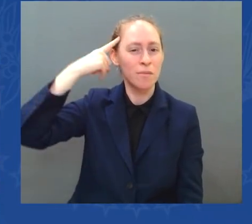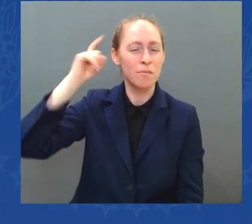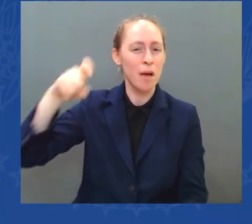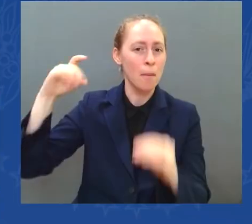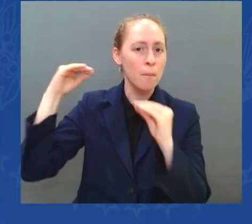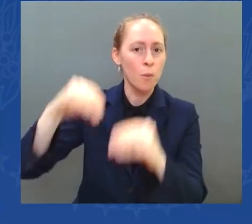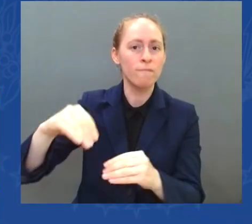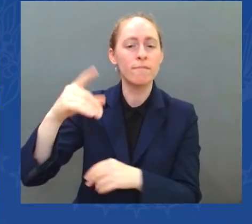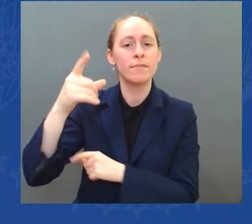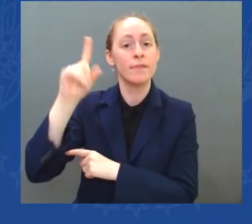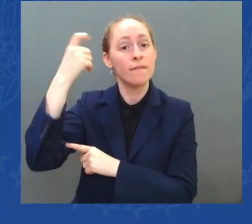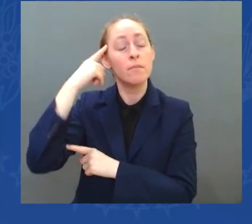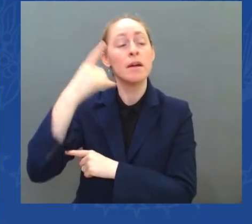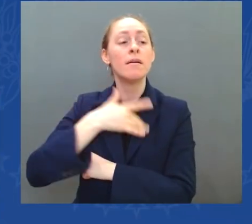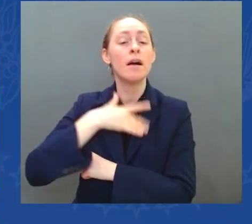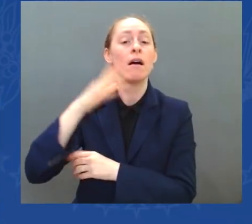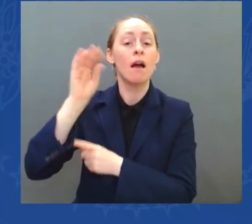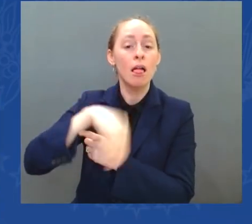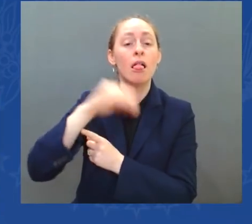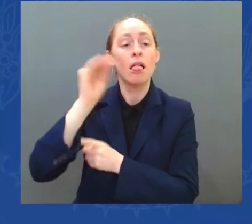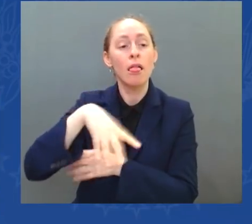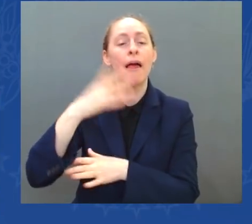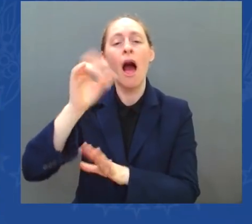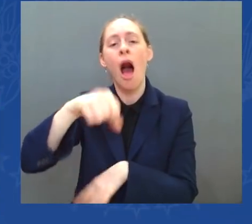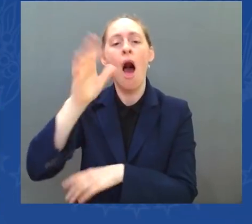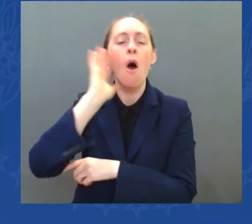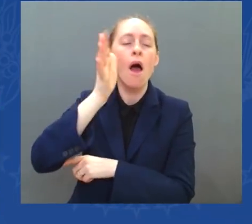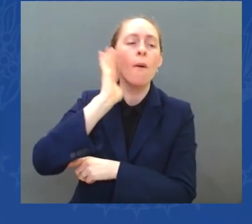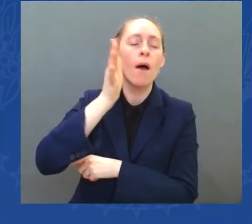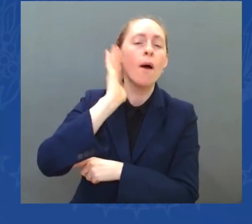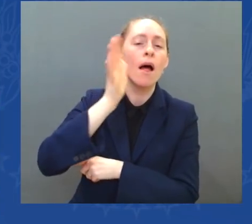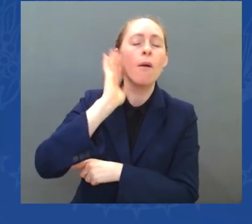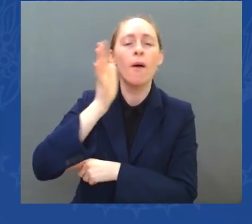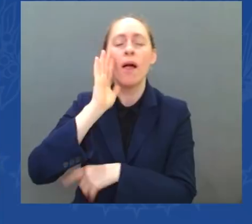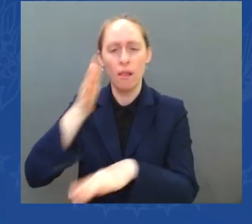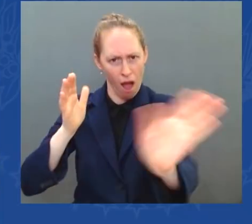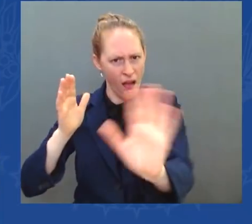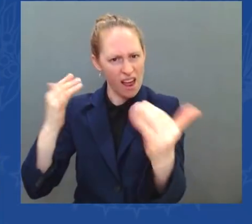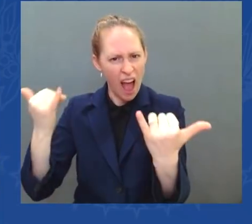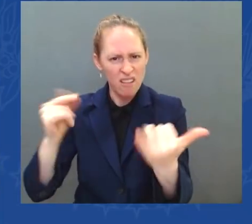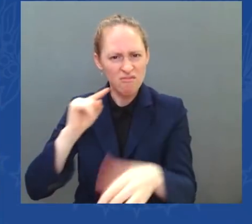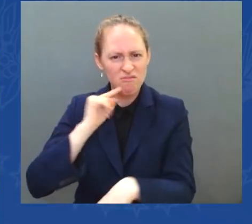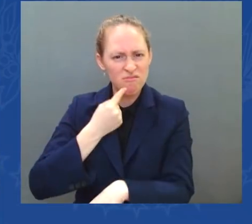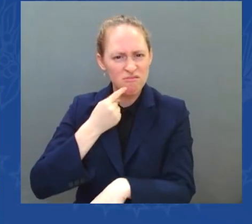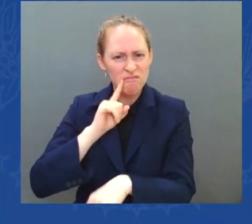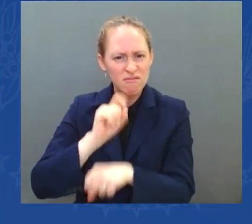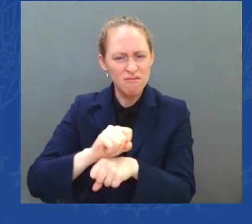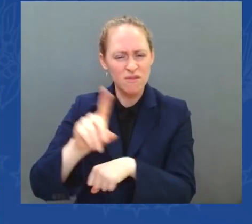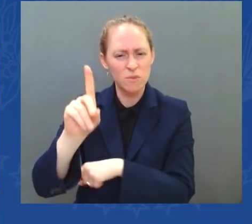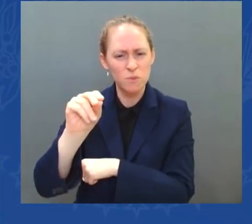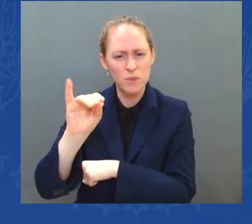There's been a law on the books since the late '30s that says that if you can use American tax dollars